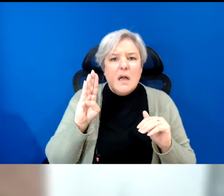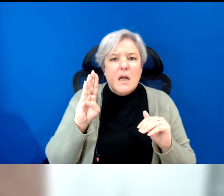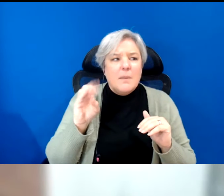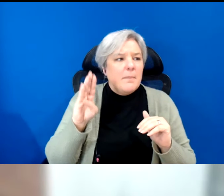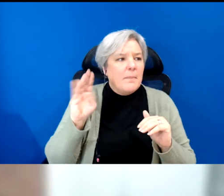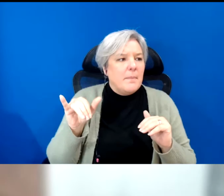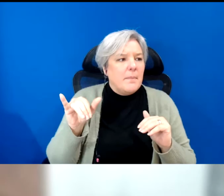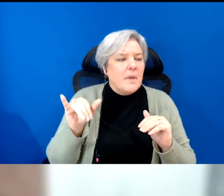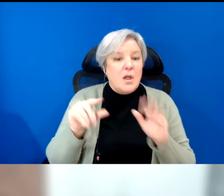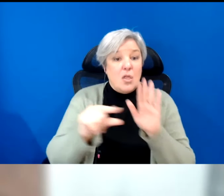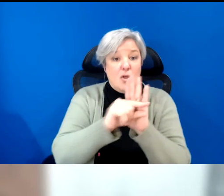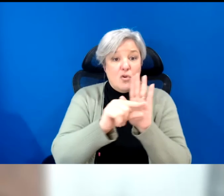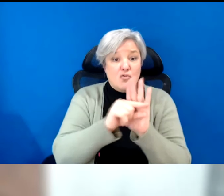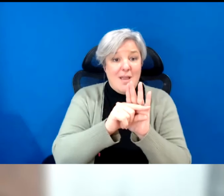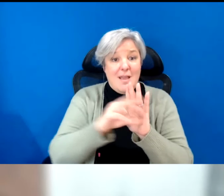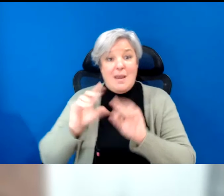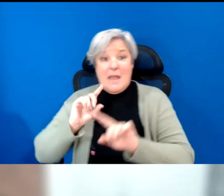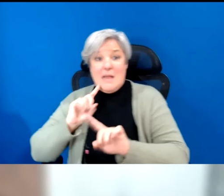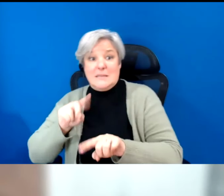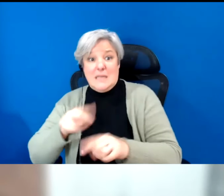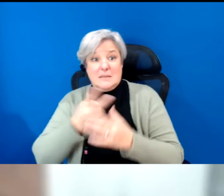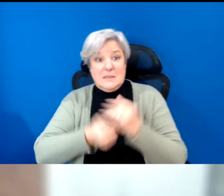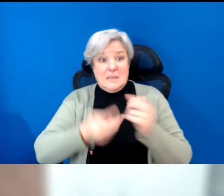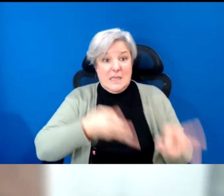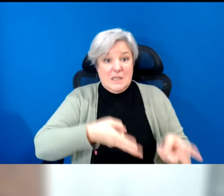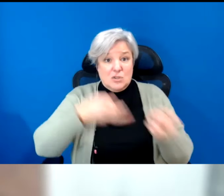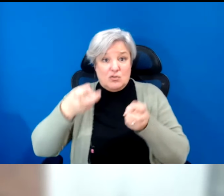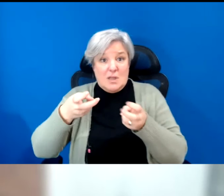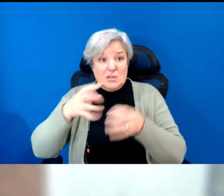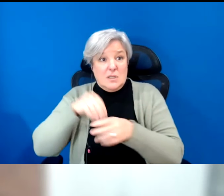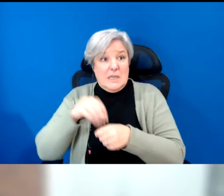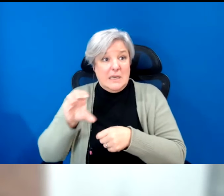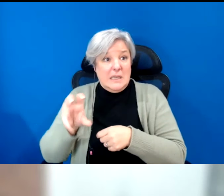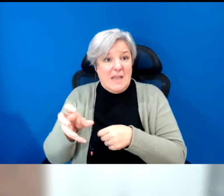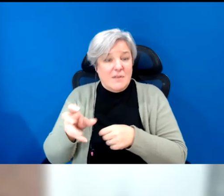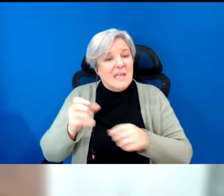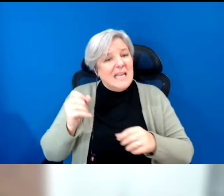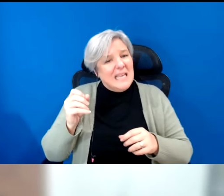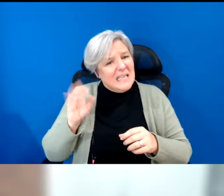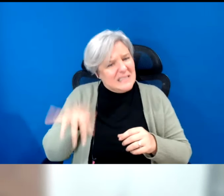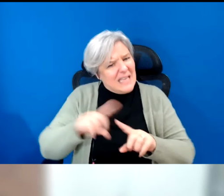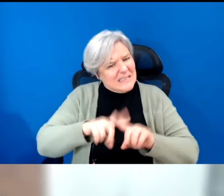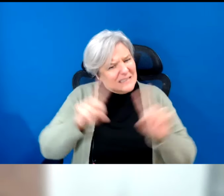Is the grade in attendance extraction process on canvas different? If you combine two classes together,